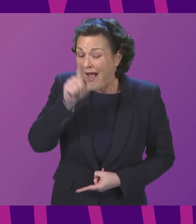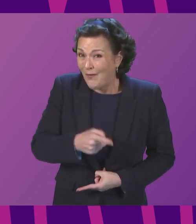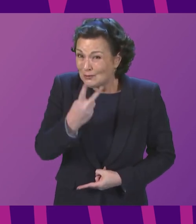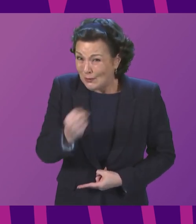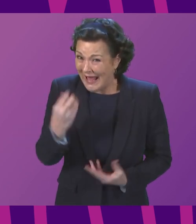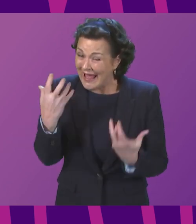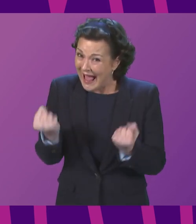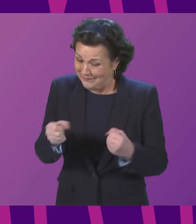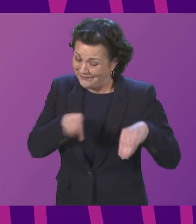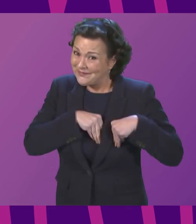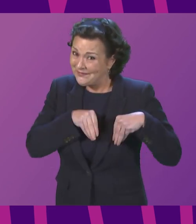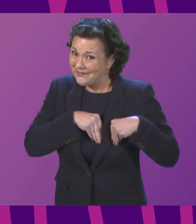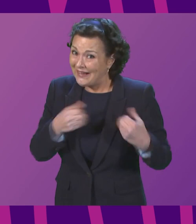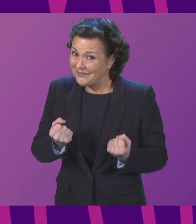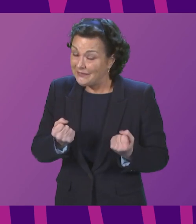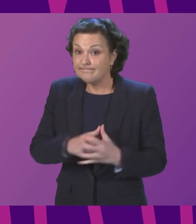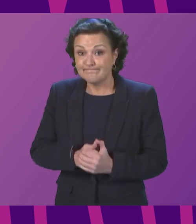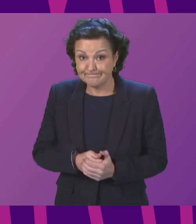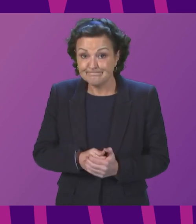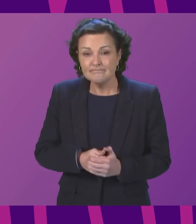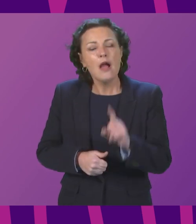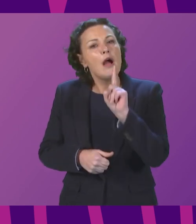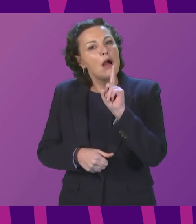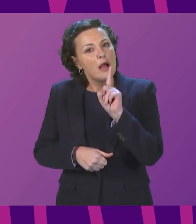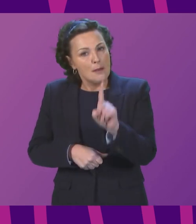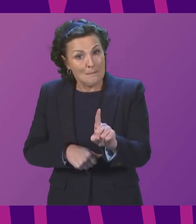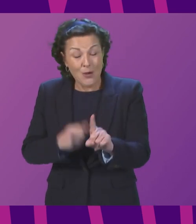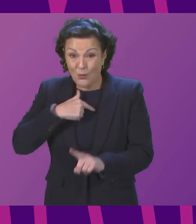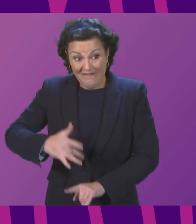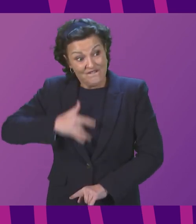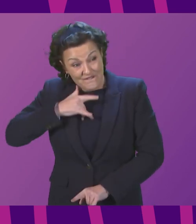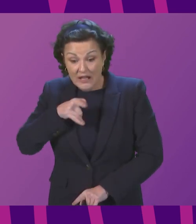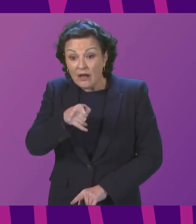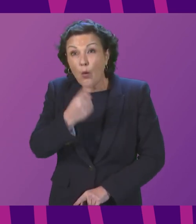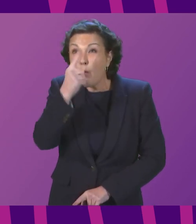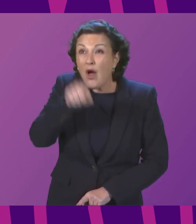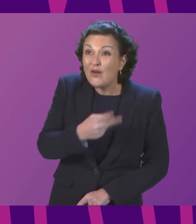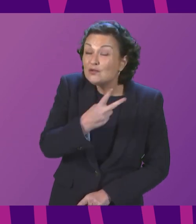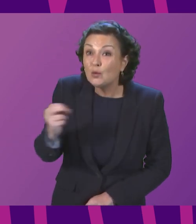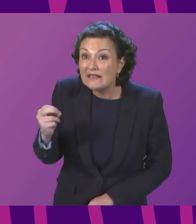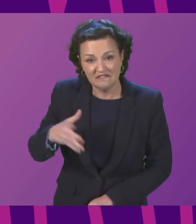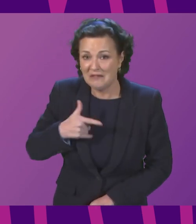of people with Covid is likely to be even higher than that now—a few days later—and